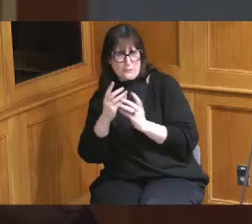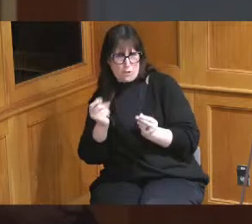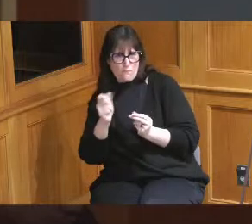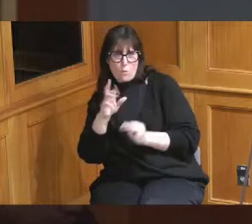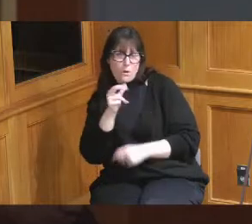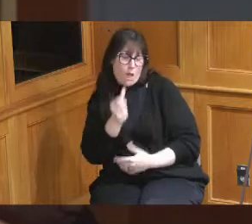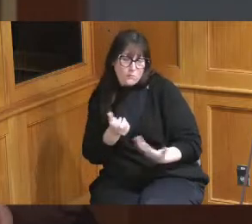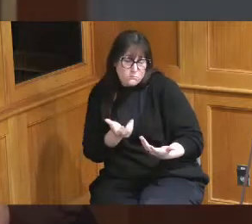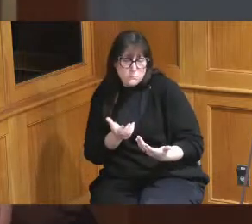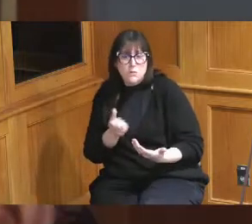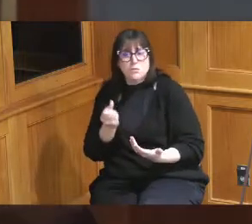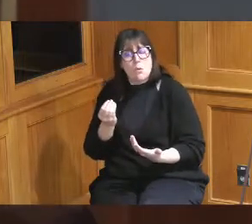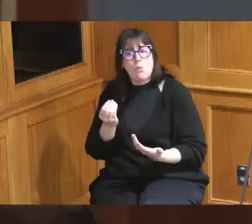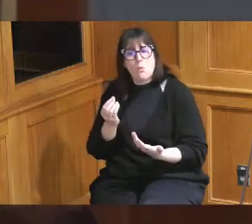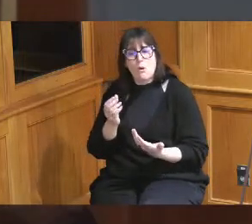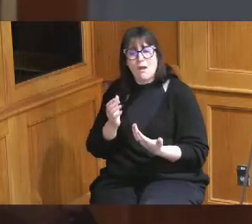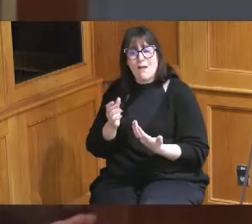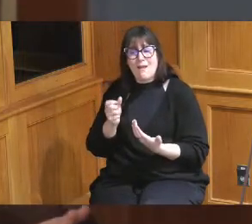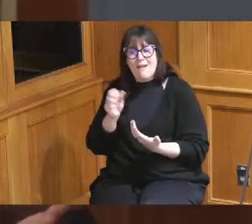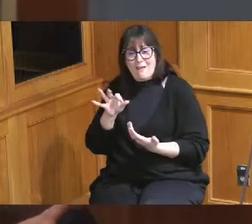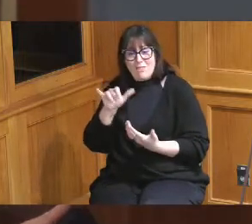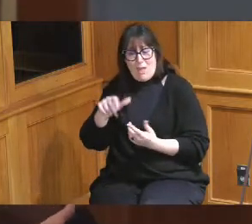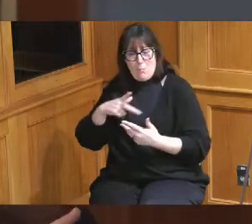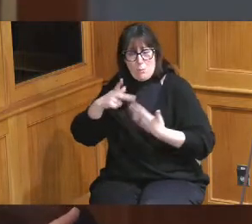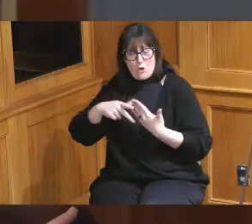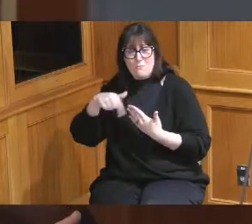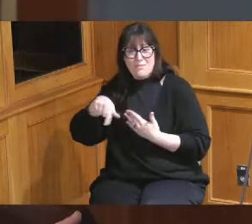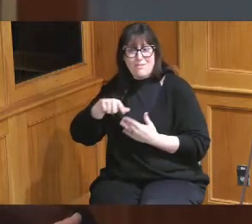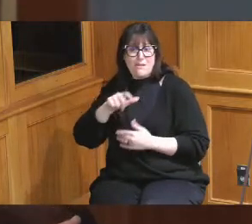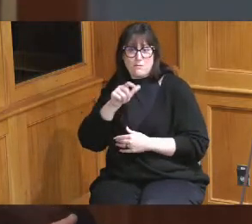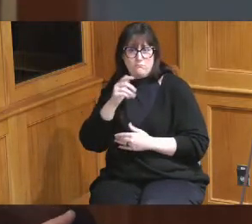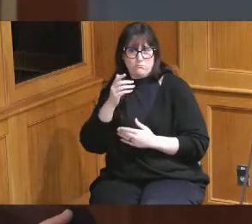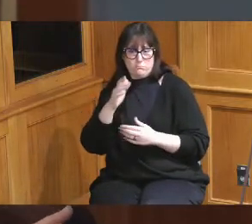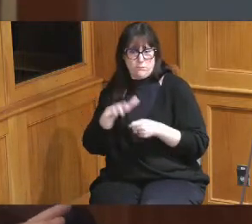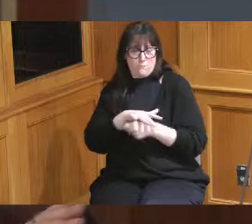so even if they don't cover that program they usually know the agencies are individuals who